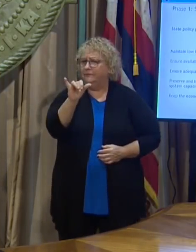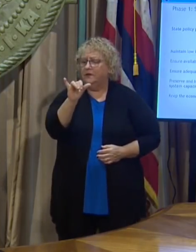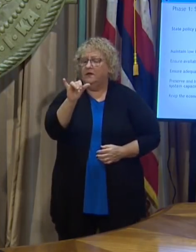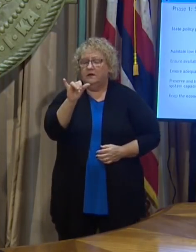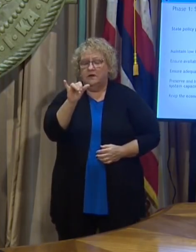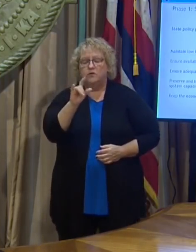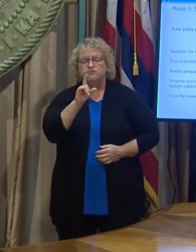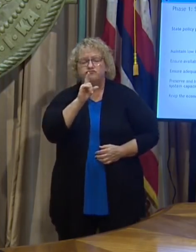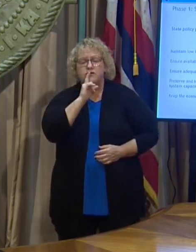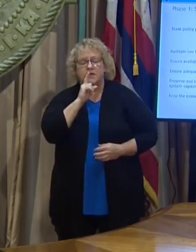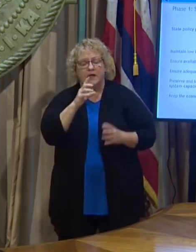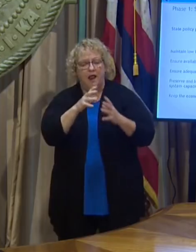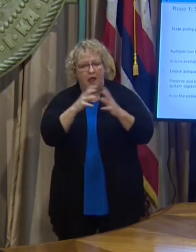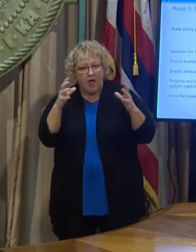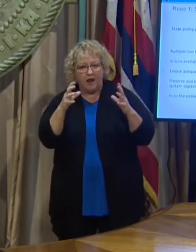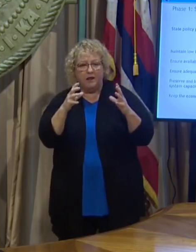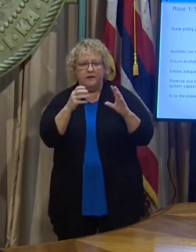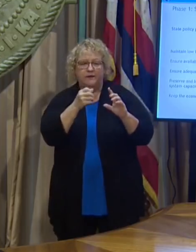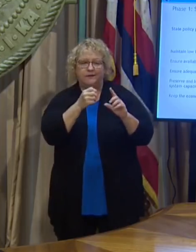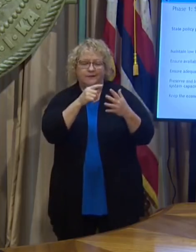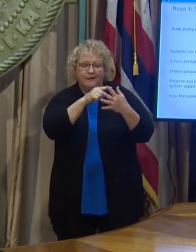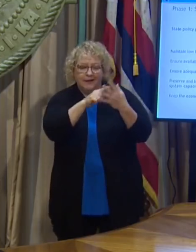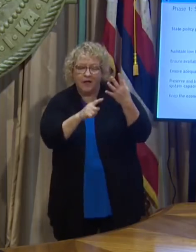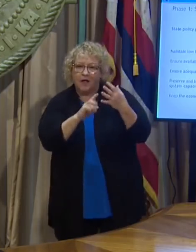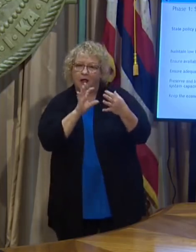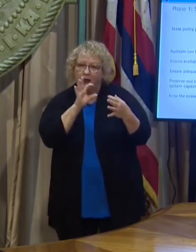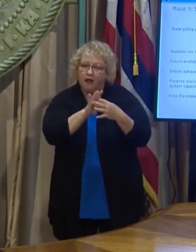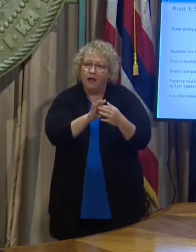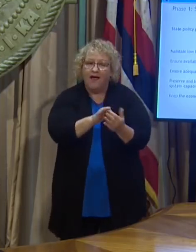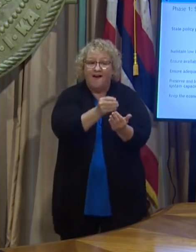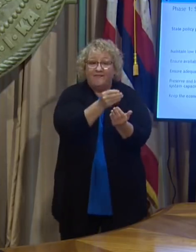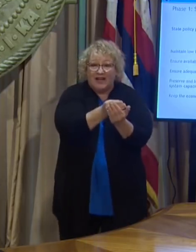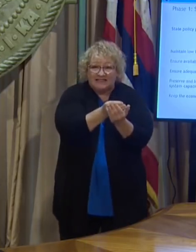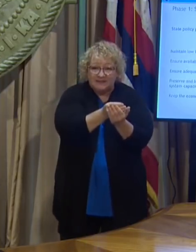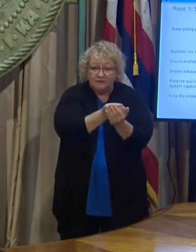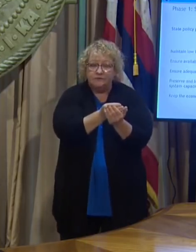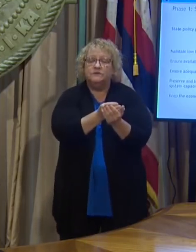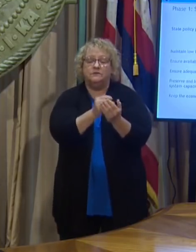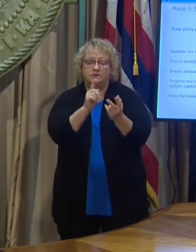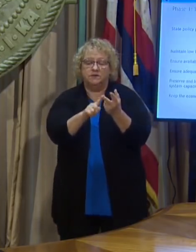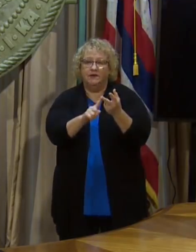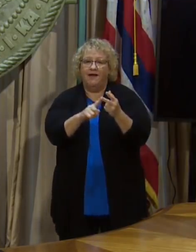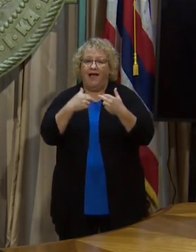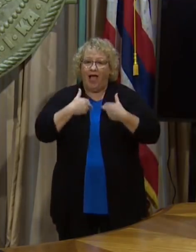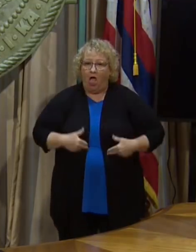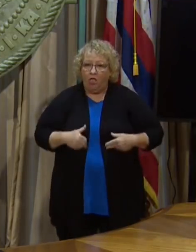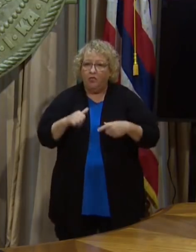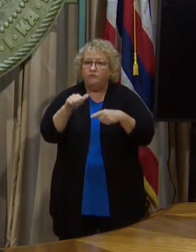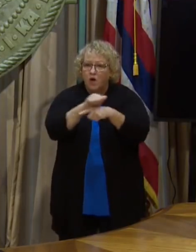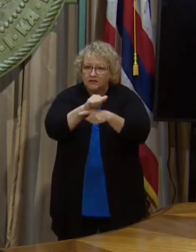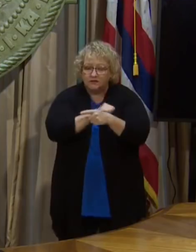VARIOUS THINGS WE HAVE TO DO. A LOT OF THEM HAVE TO DO WITH FUNDING AND HEALTH PRACTICES AND